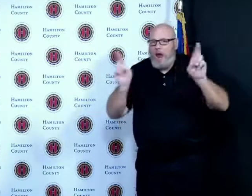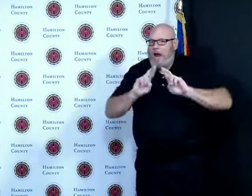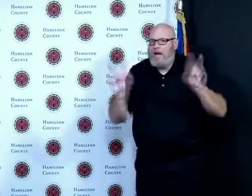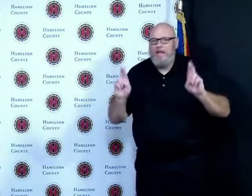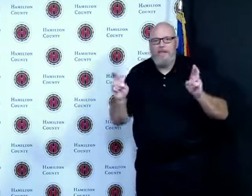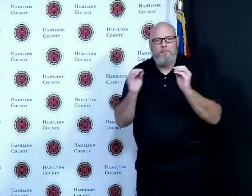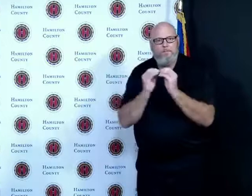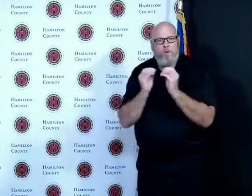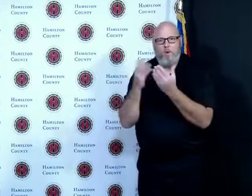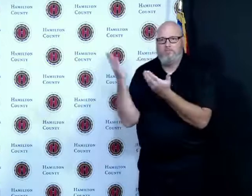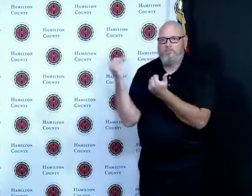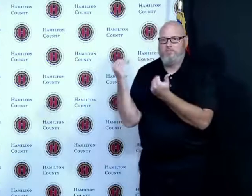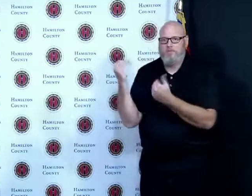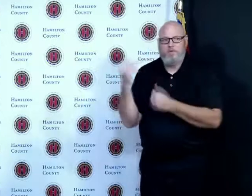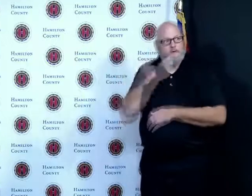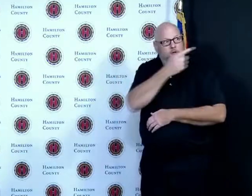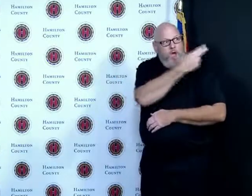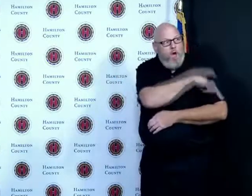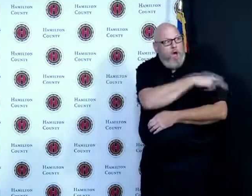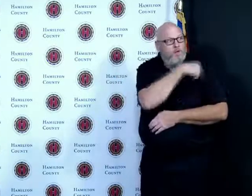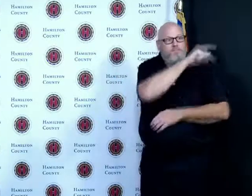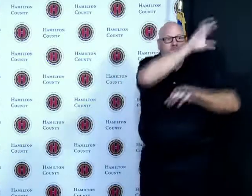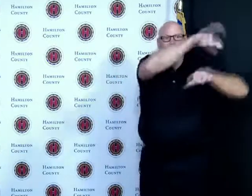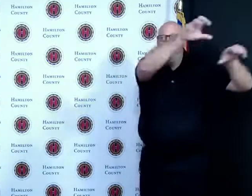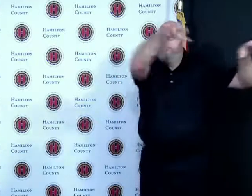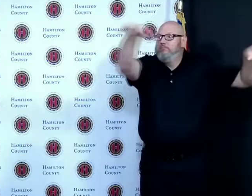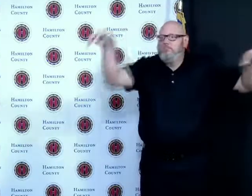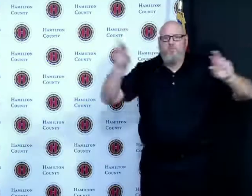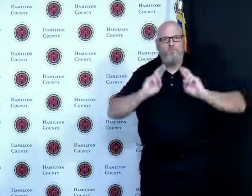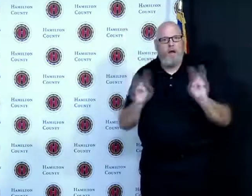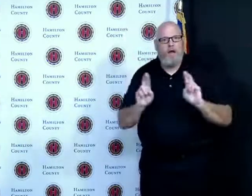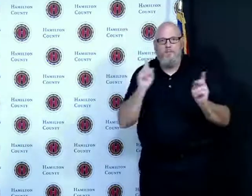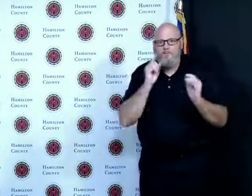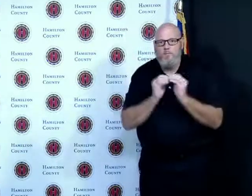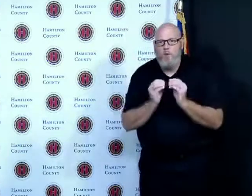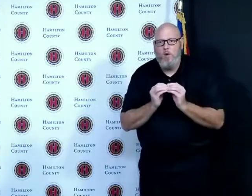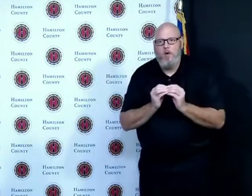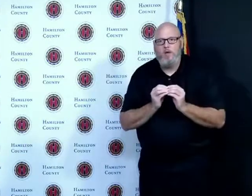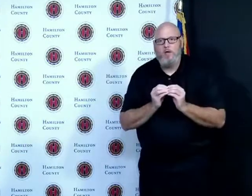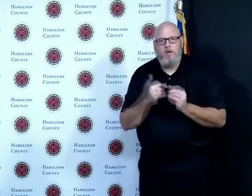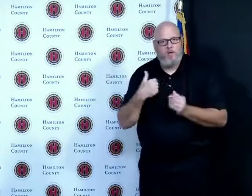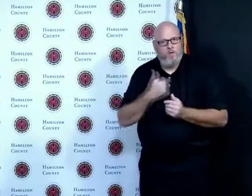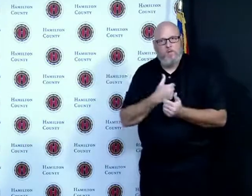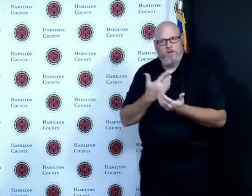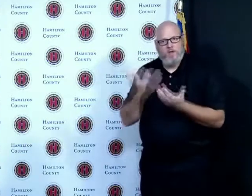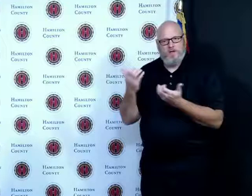along with the City and County Public Health and yet the doses are not remaining constant that are